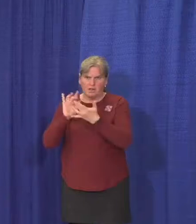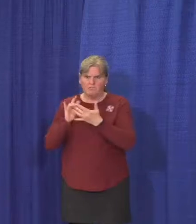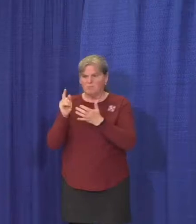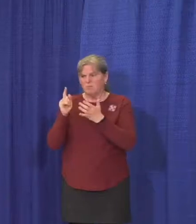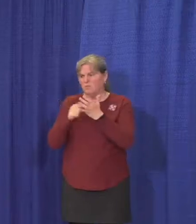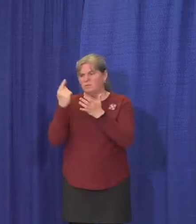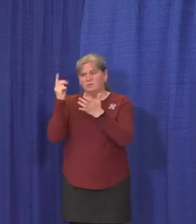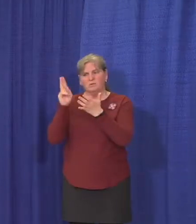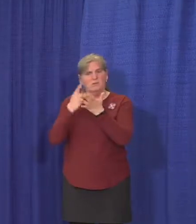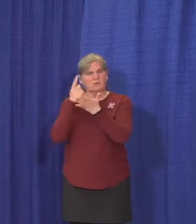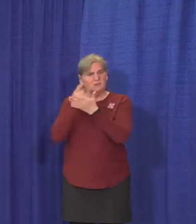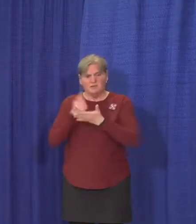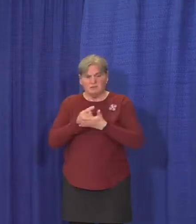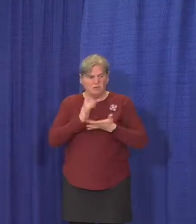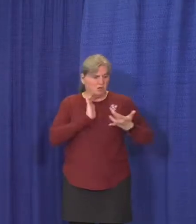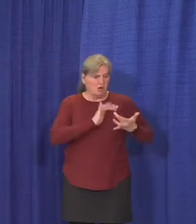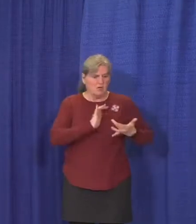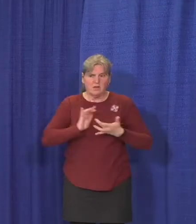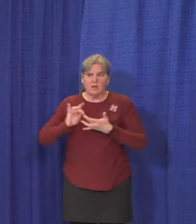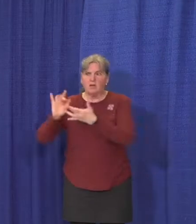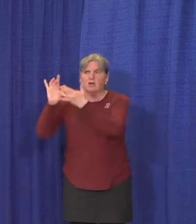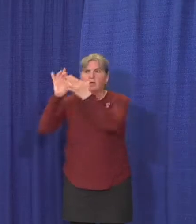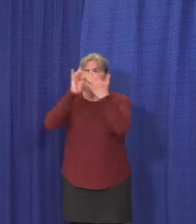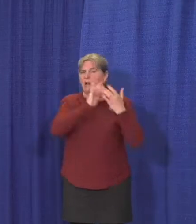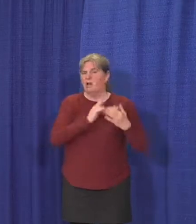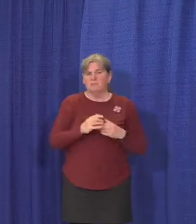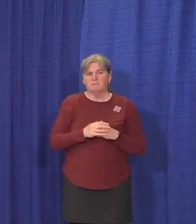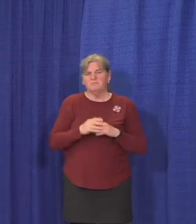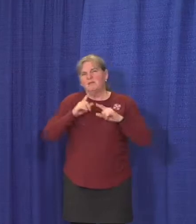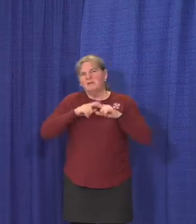That's been happening at least on a weekly basis depending on